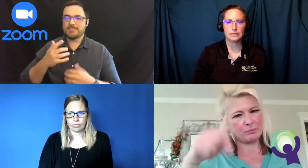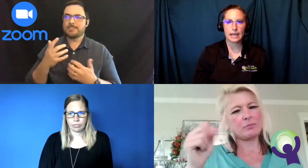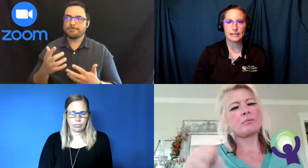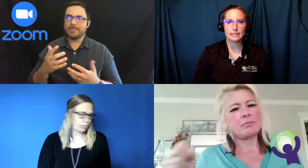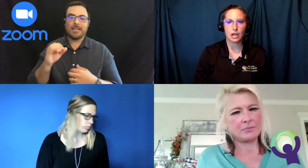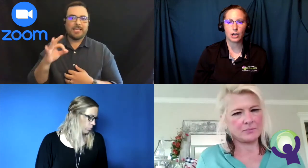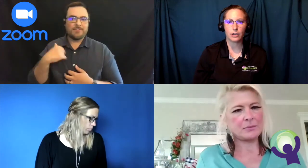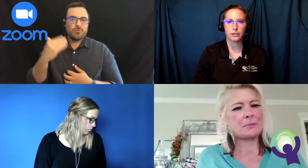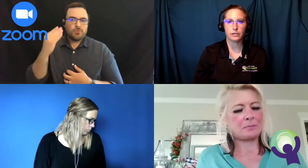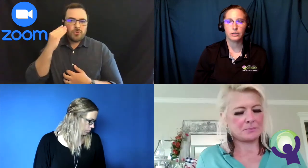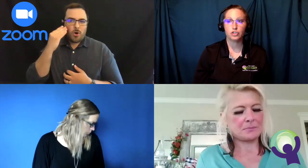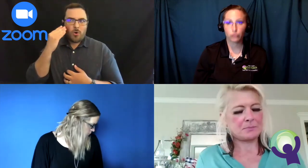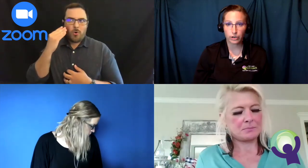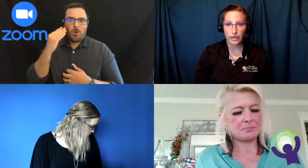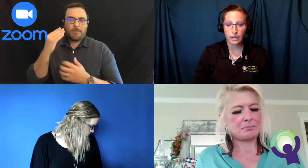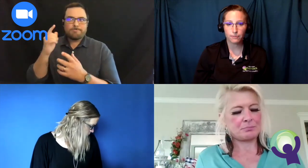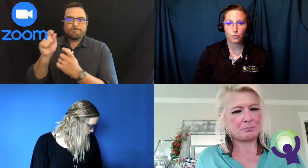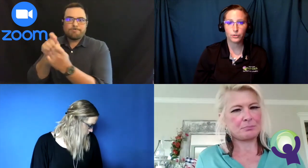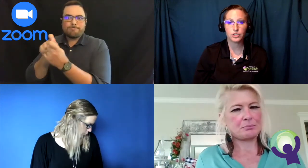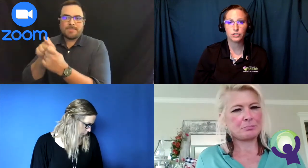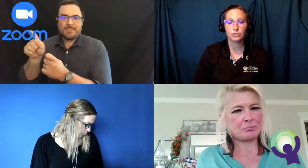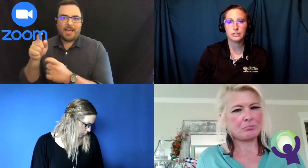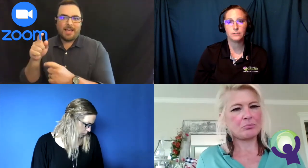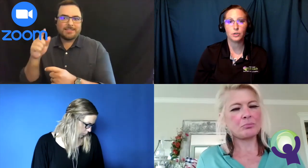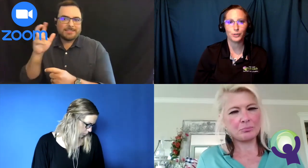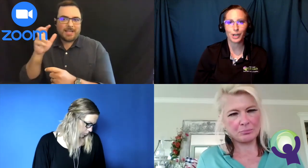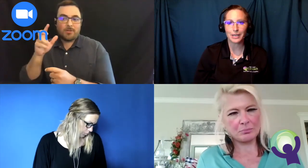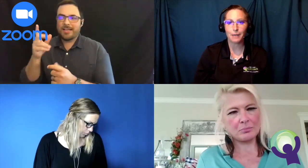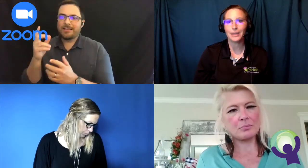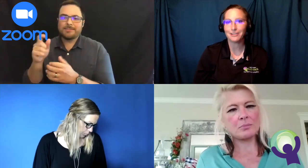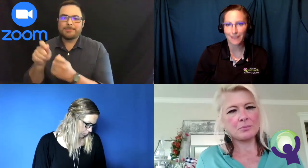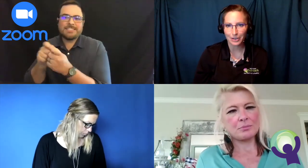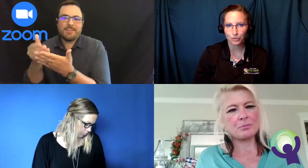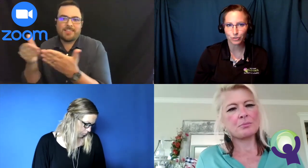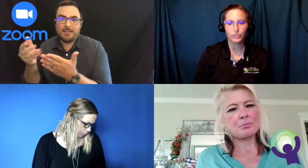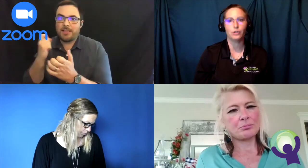that are triggering for the student if you know they're coming up like a fire drill